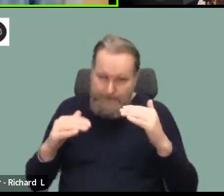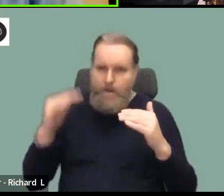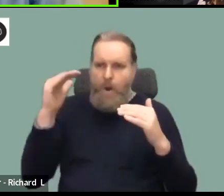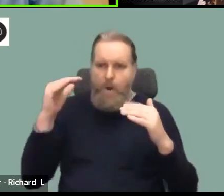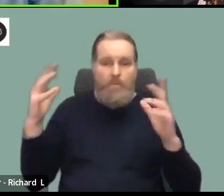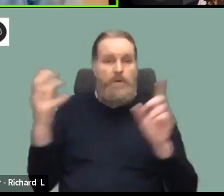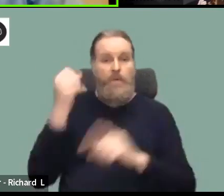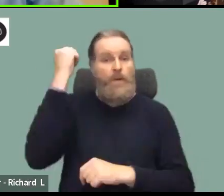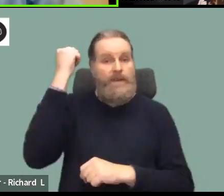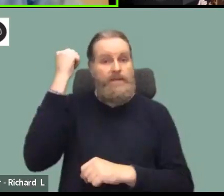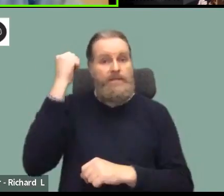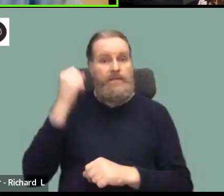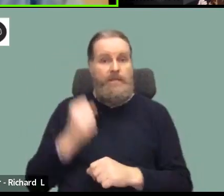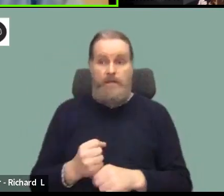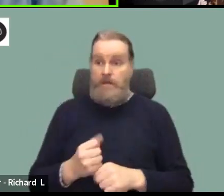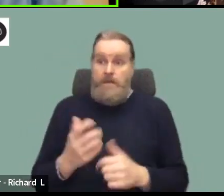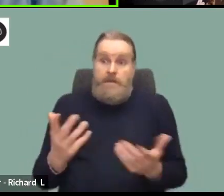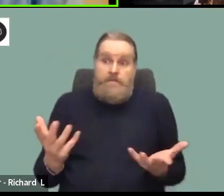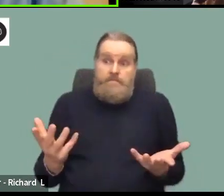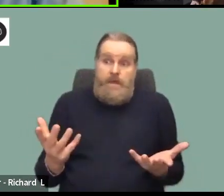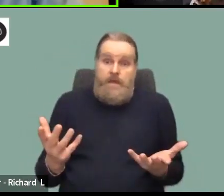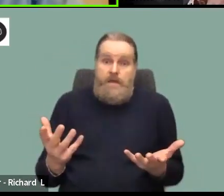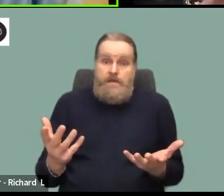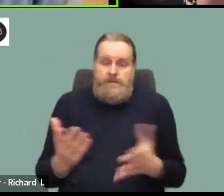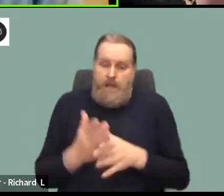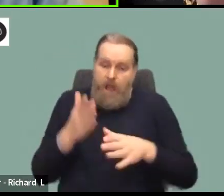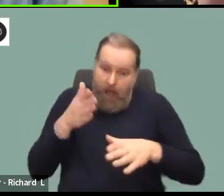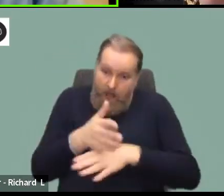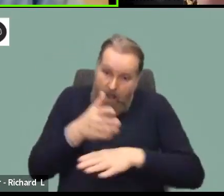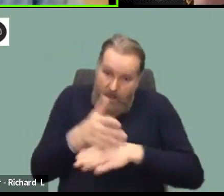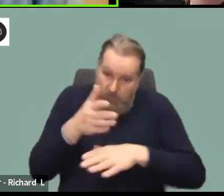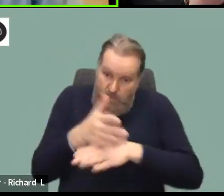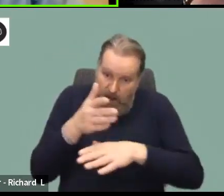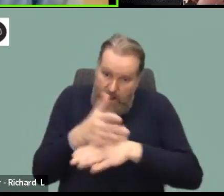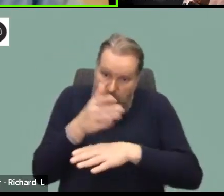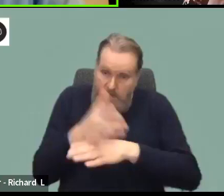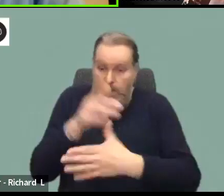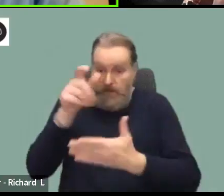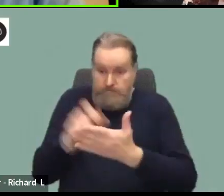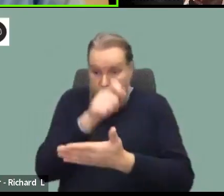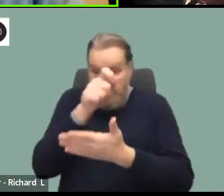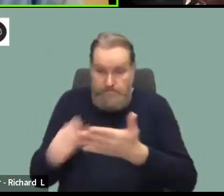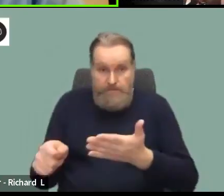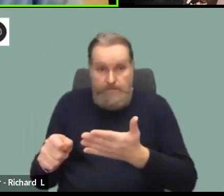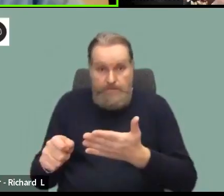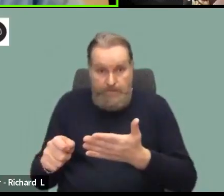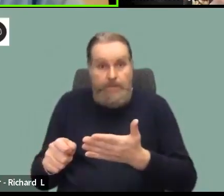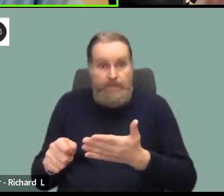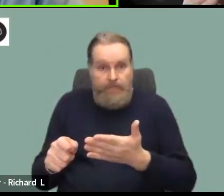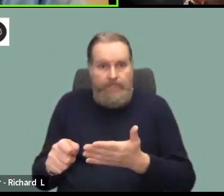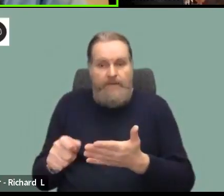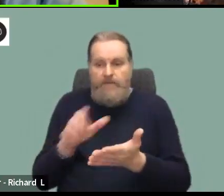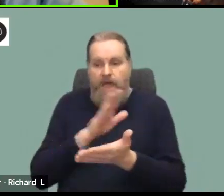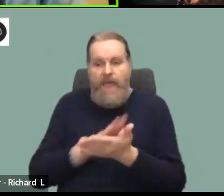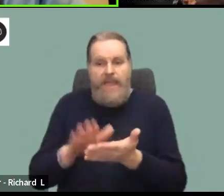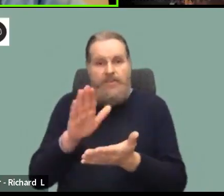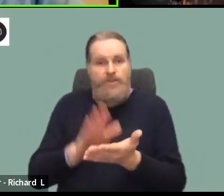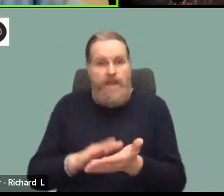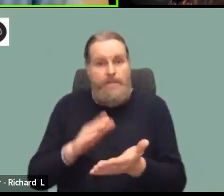So, you know why So, you know, we can't assume that we're going to win we're only going to win with a lot of hard work. , but when this Rebounder